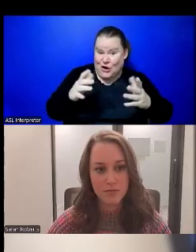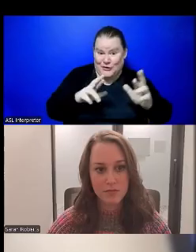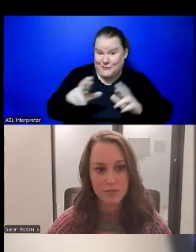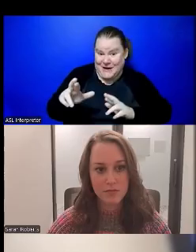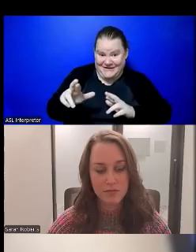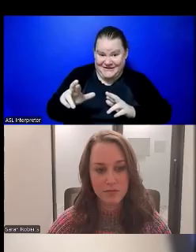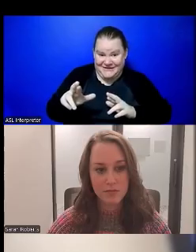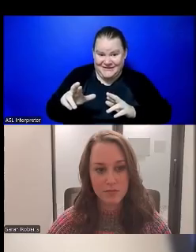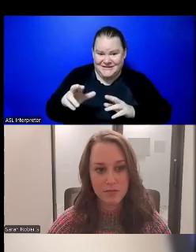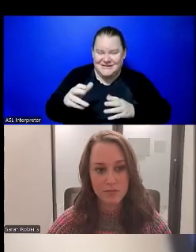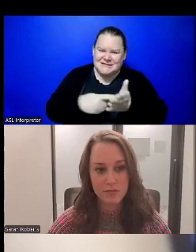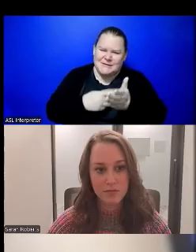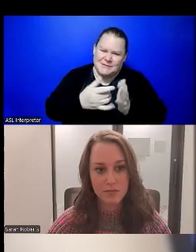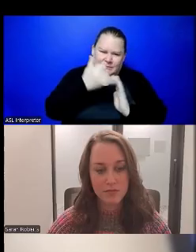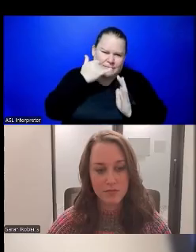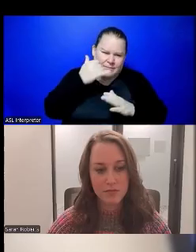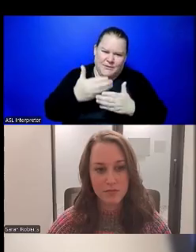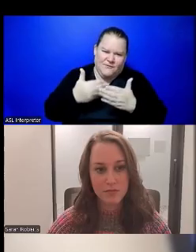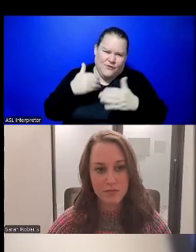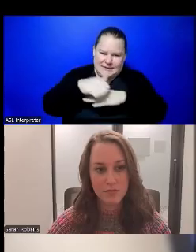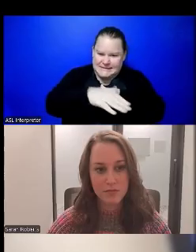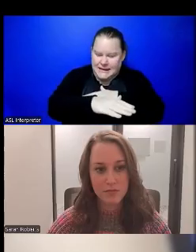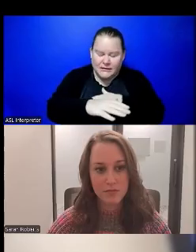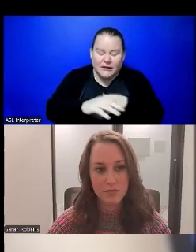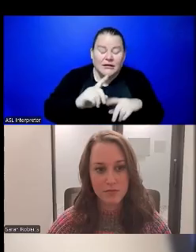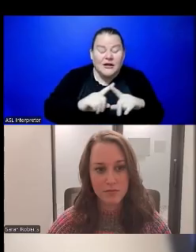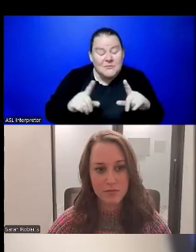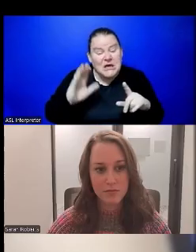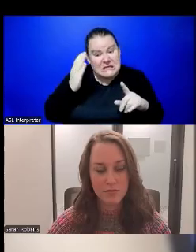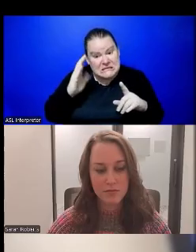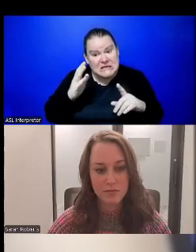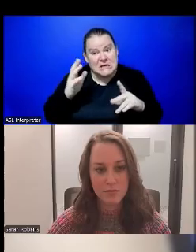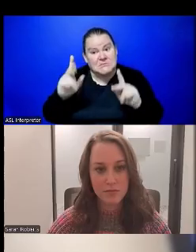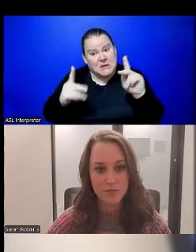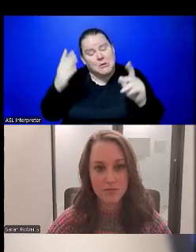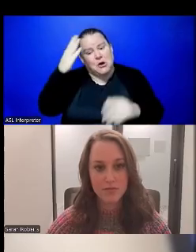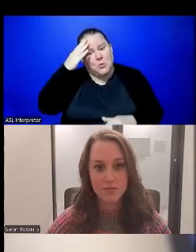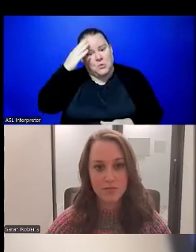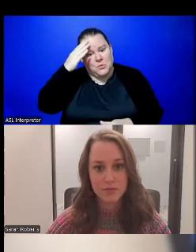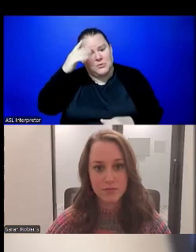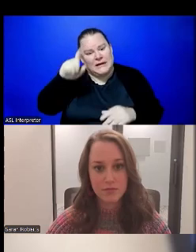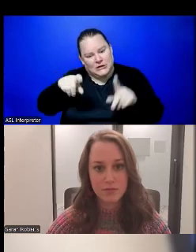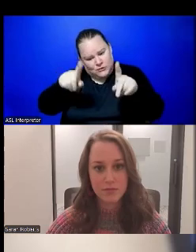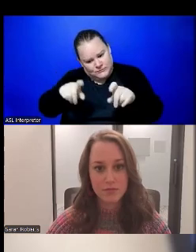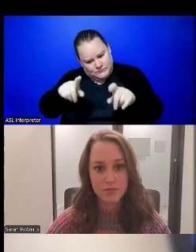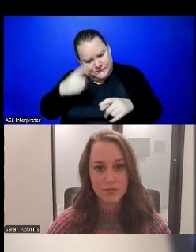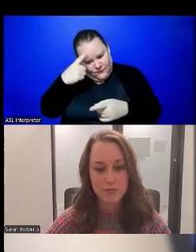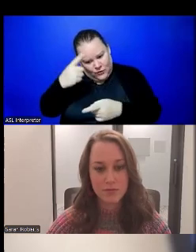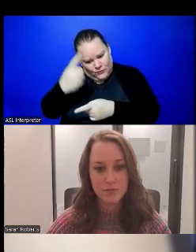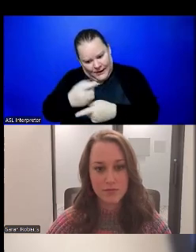anything but but it does seem like the word has gotten out to be testing for the correct things, and so we are seeing the